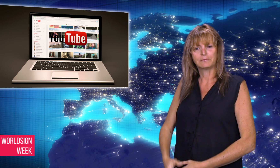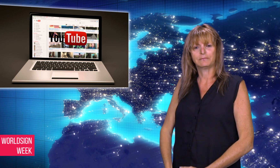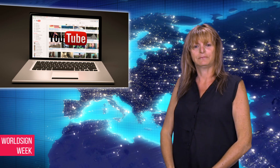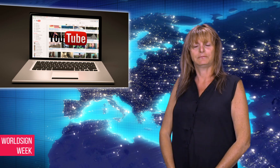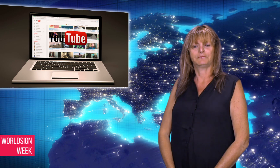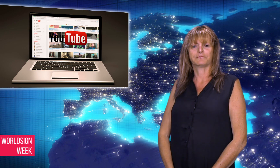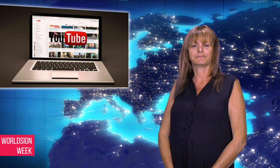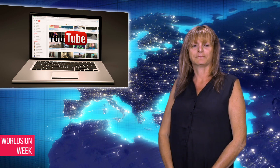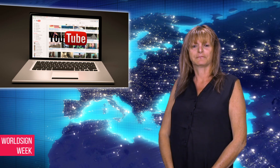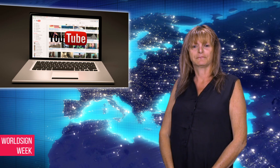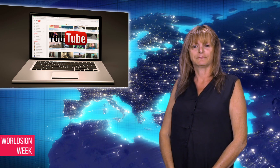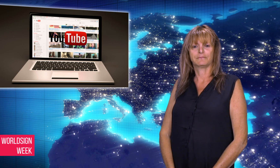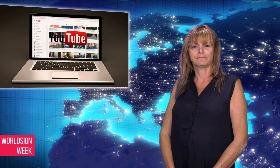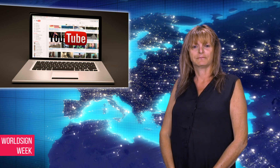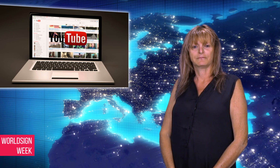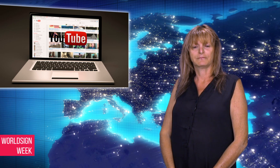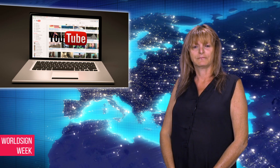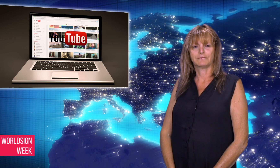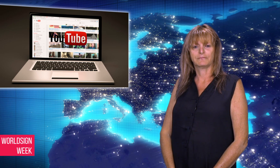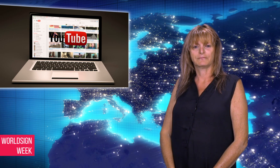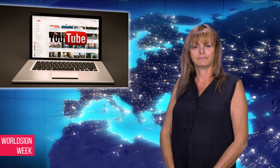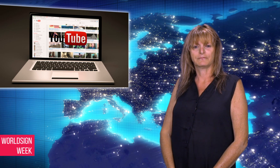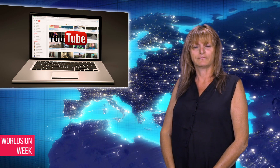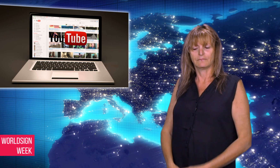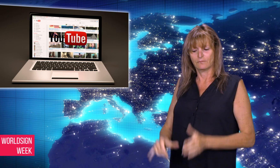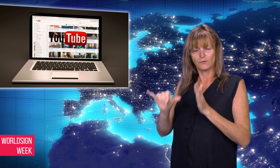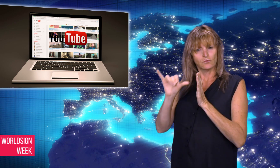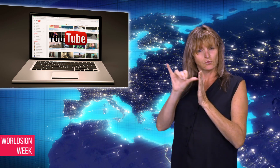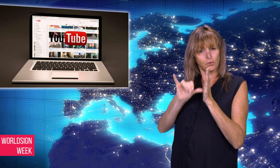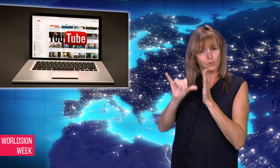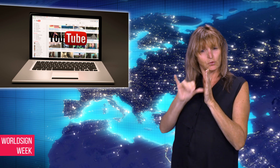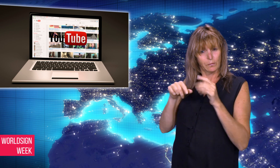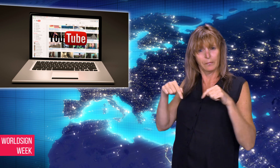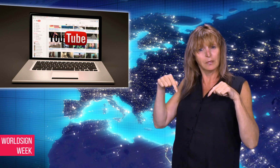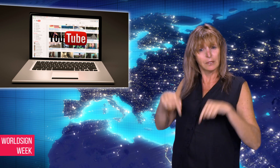YouTube has taken steps to crack down